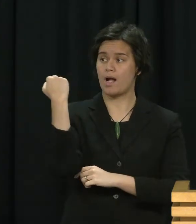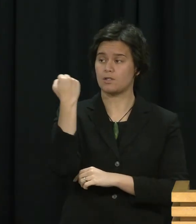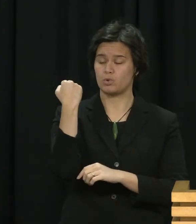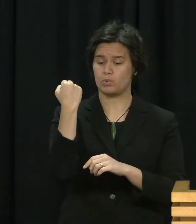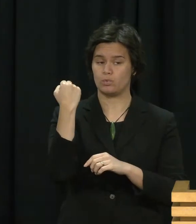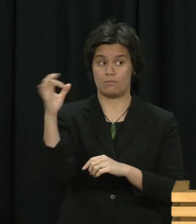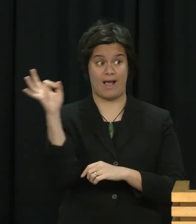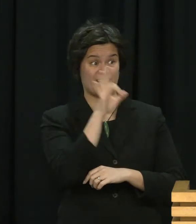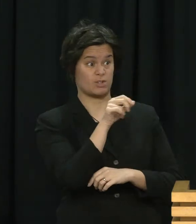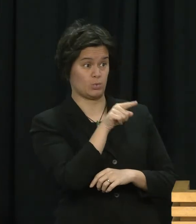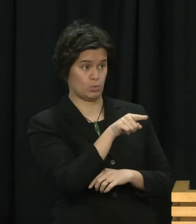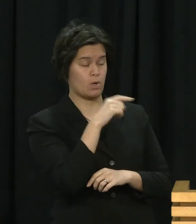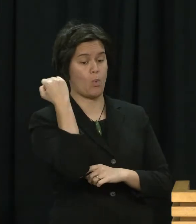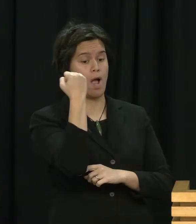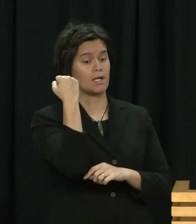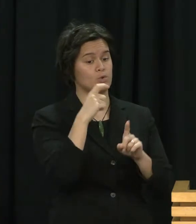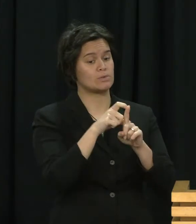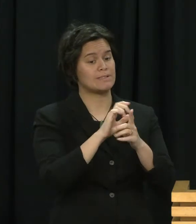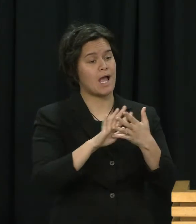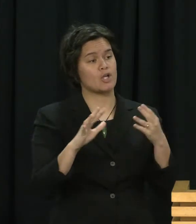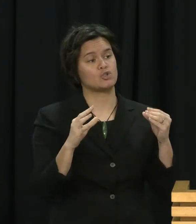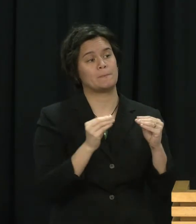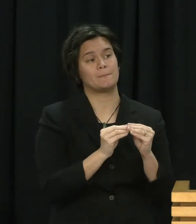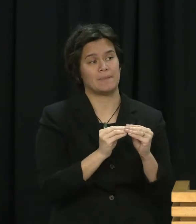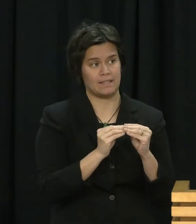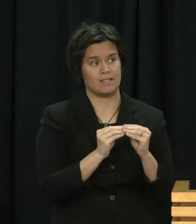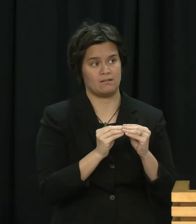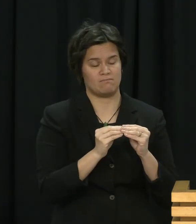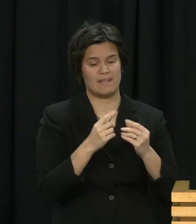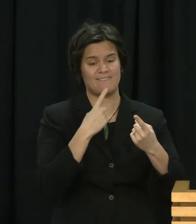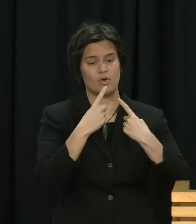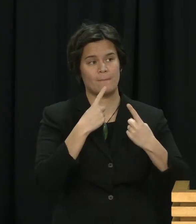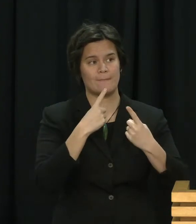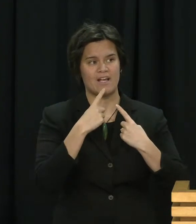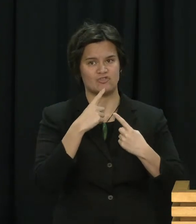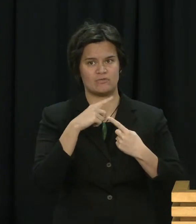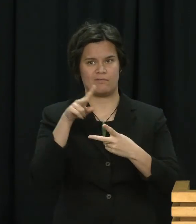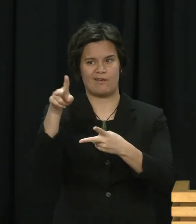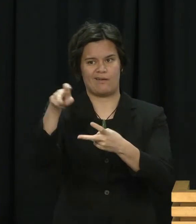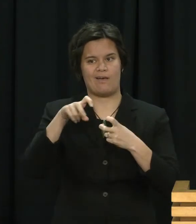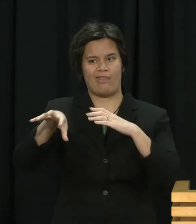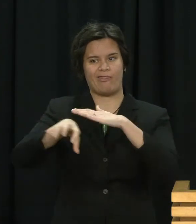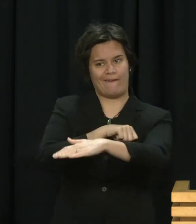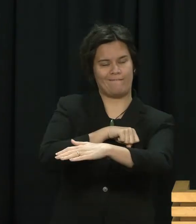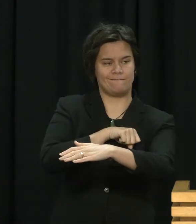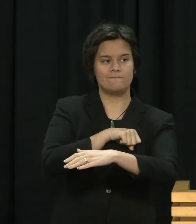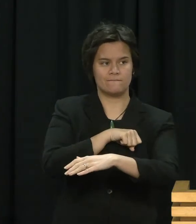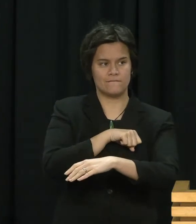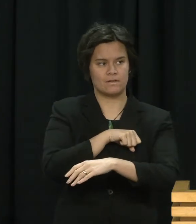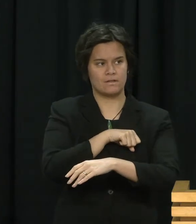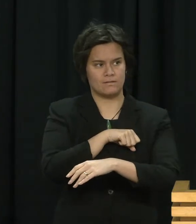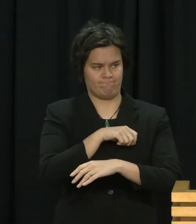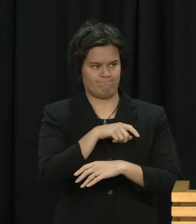third week of July. Based on the DHB data leak,